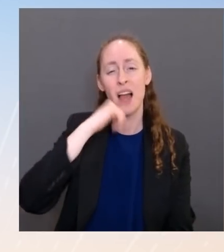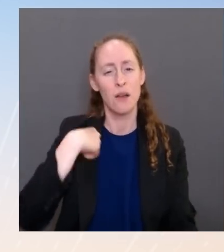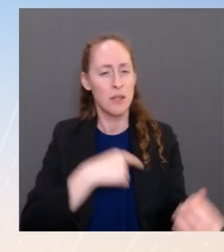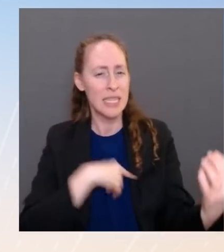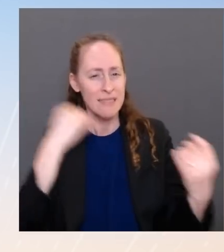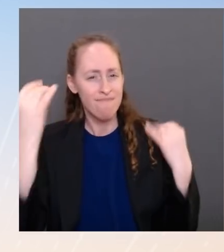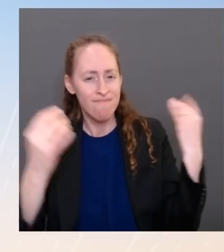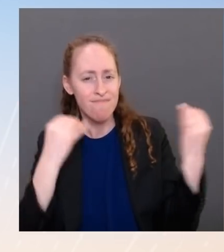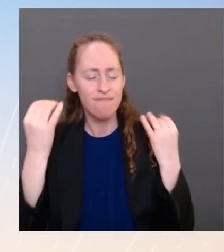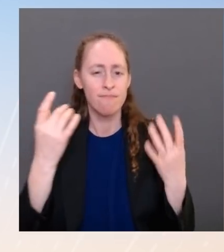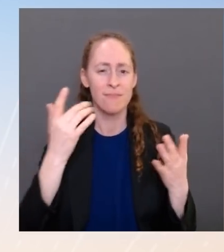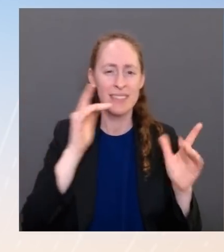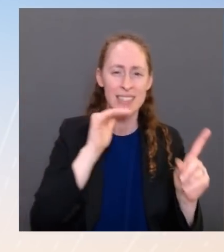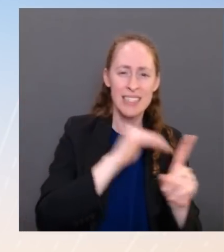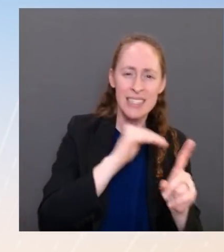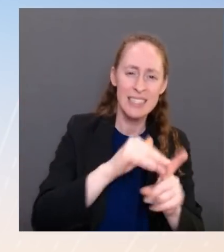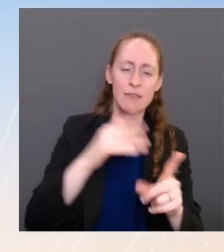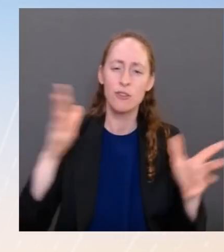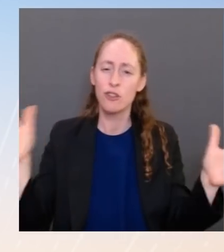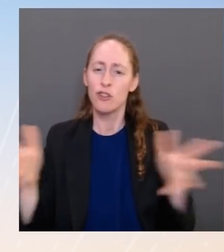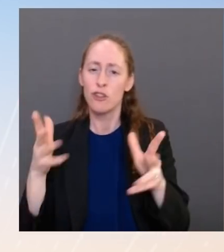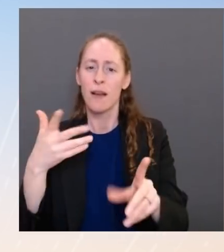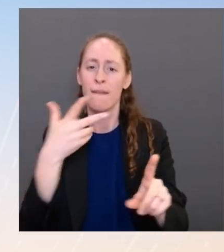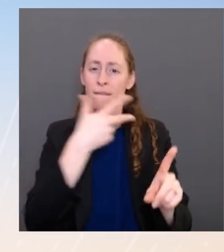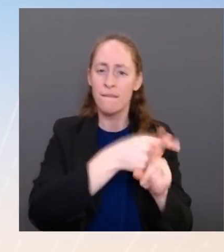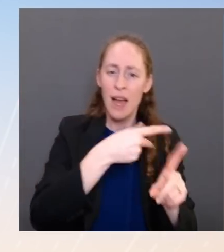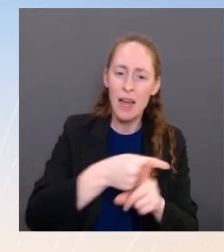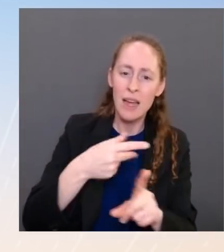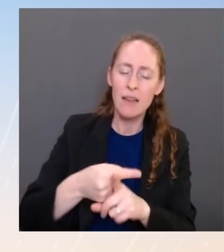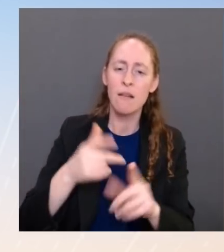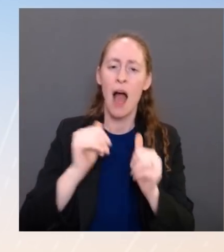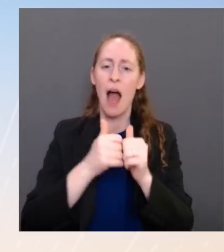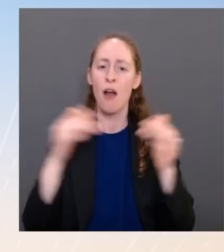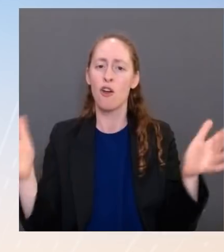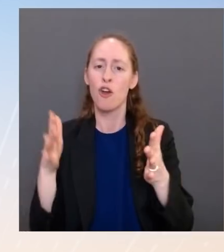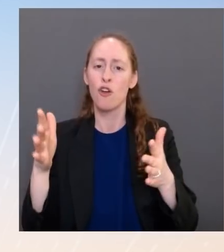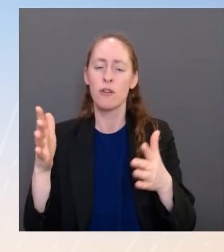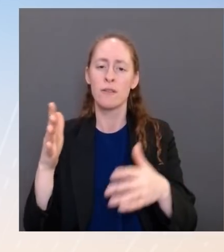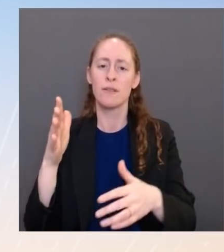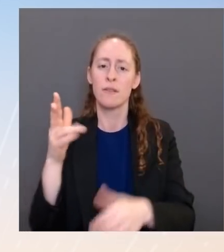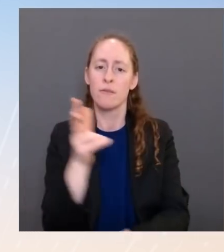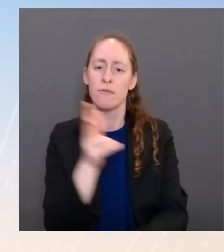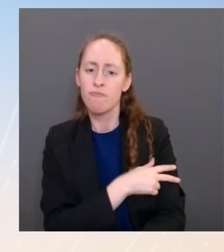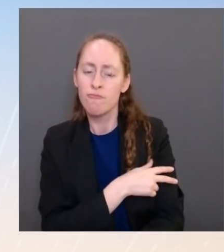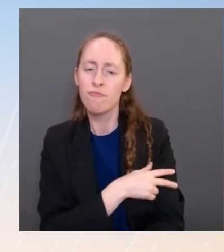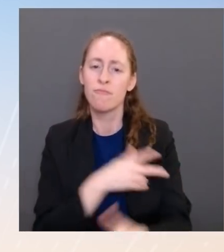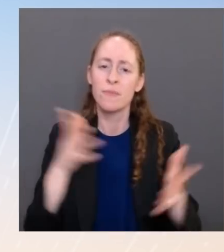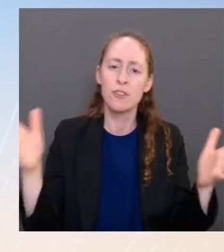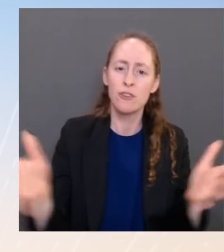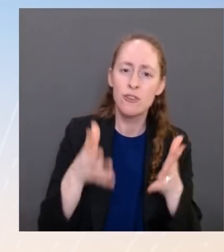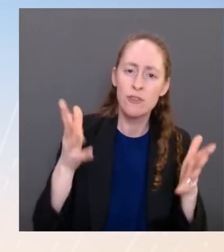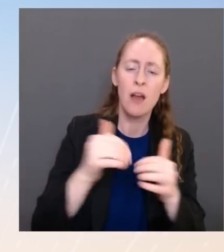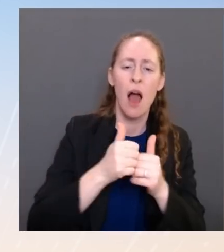and expanding the protections. In terms of how we're going to mark that moment, the President will certainly be marking that day.